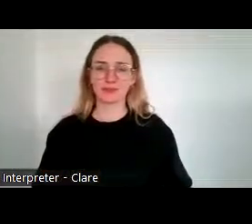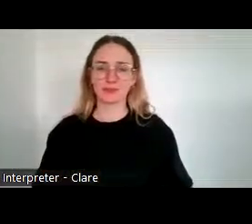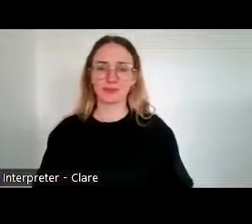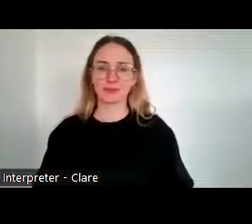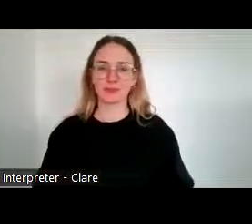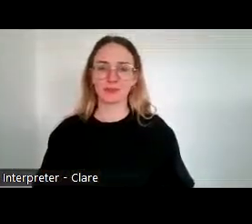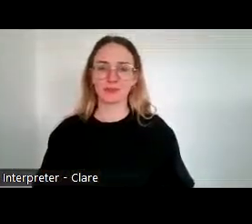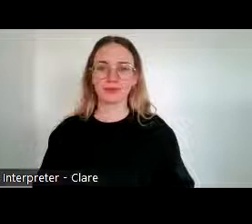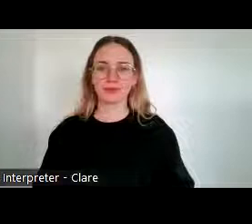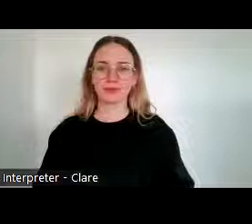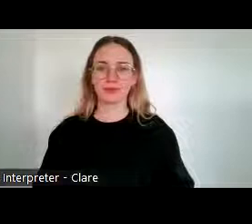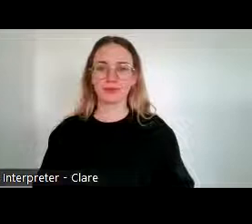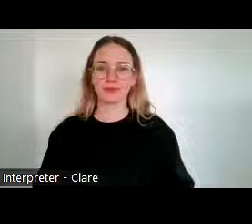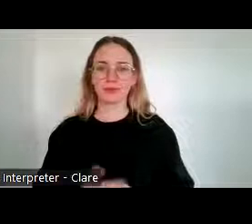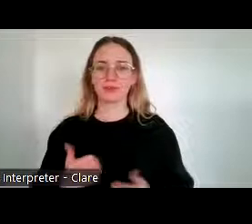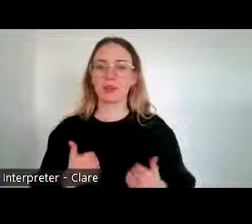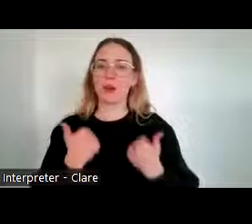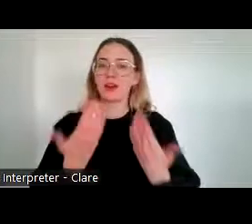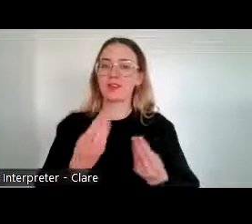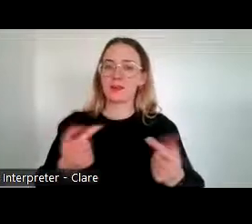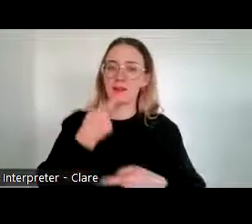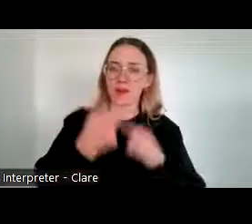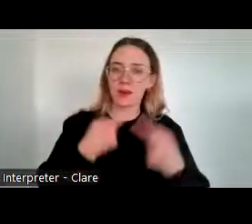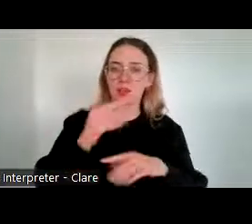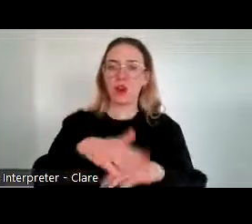I'll now give a bit of information about the Disability Royal Commission